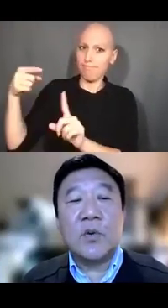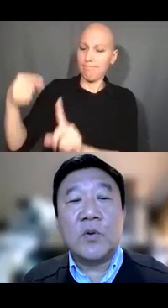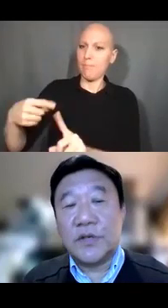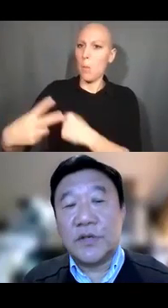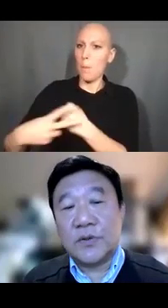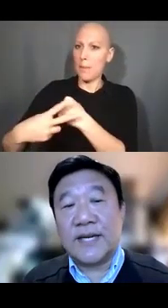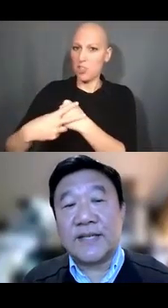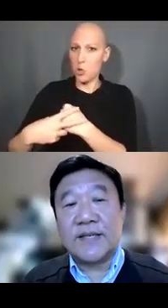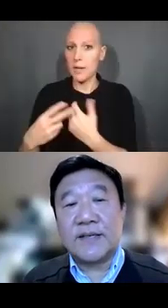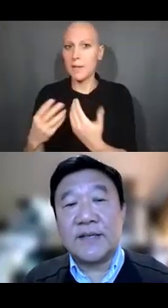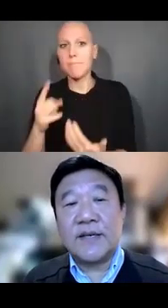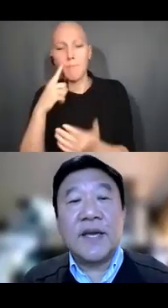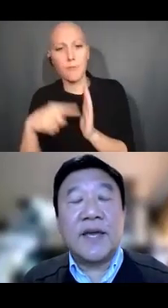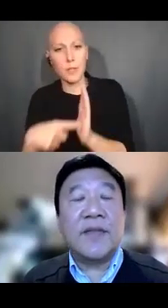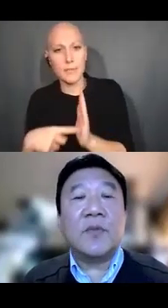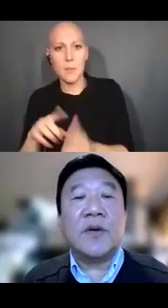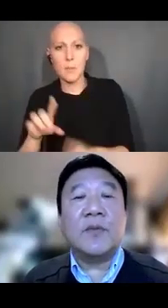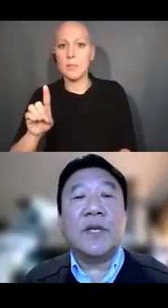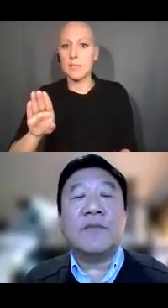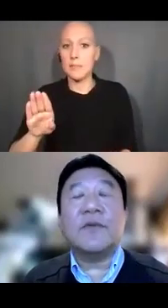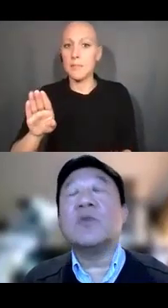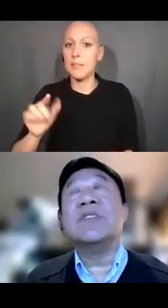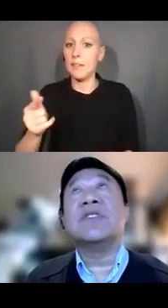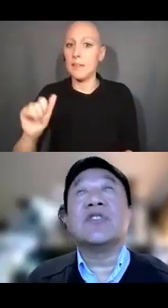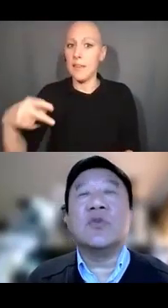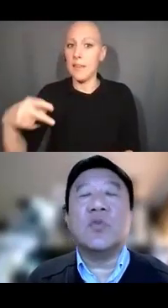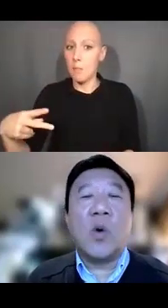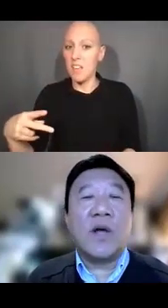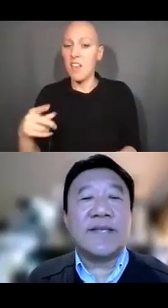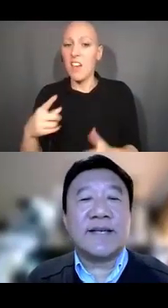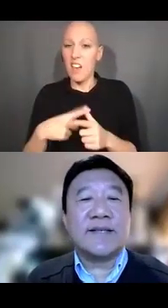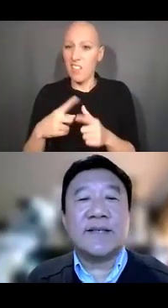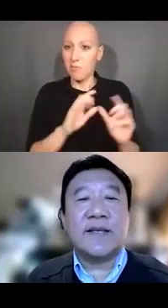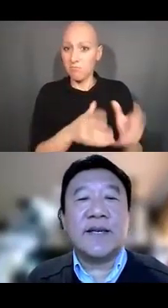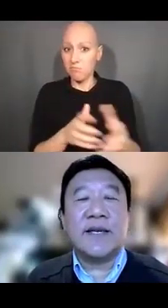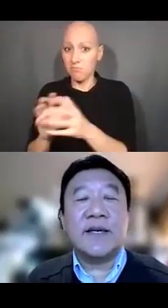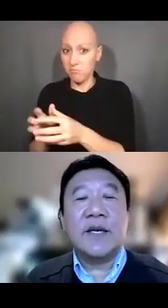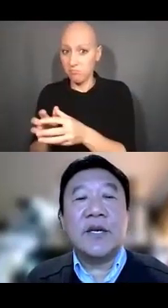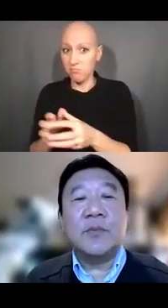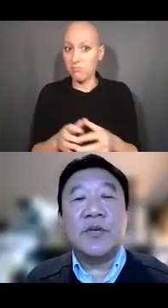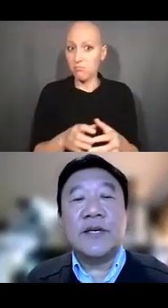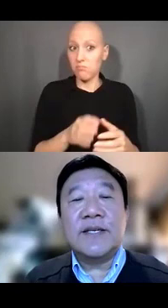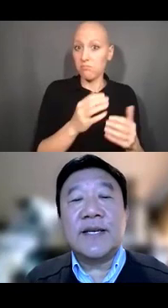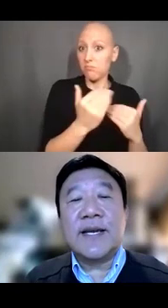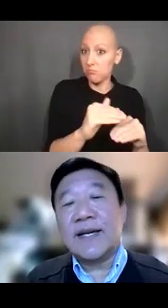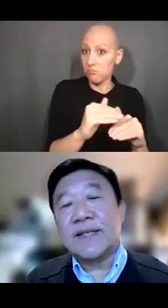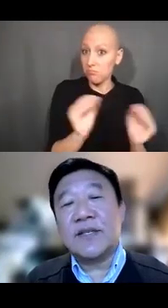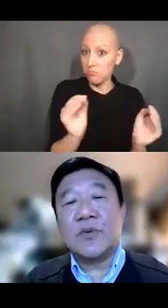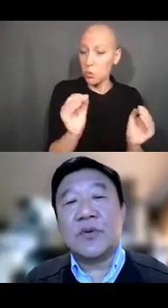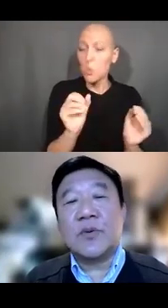or controlled access. And then if you're a researcher who wants access to the data, you put in a data access request,